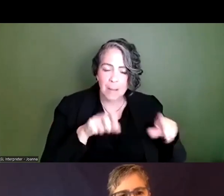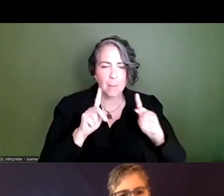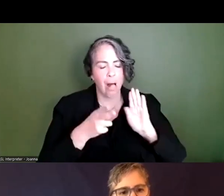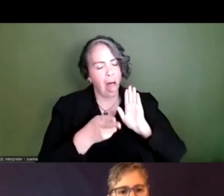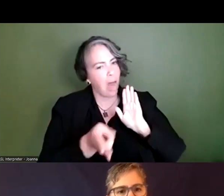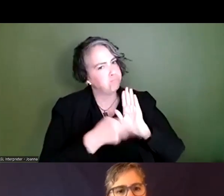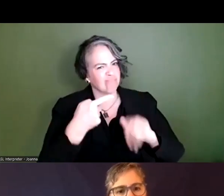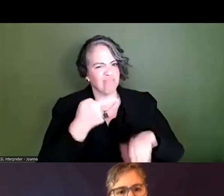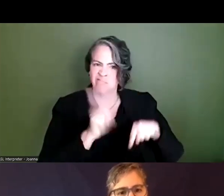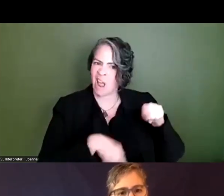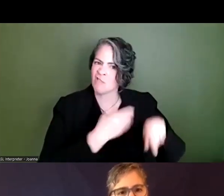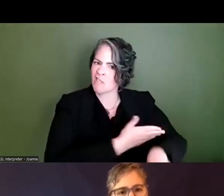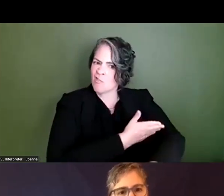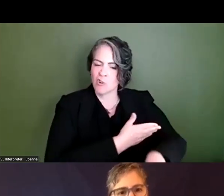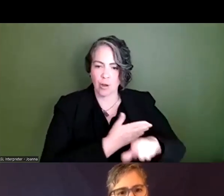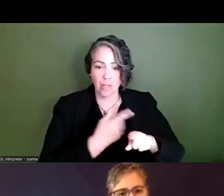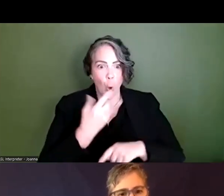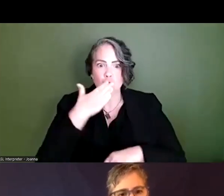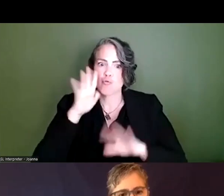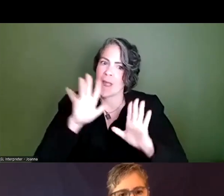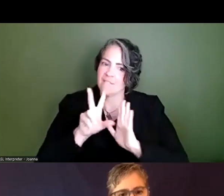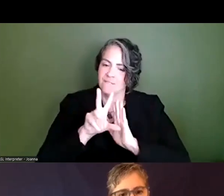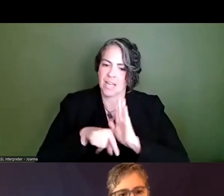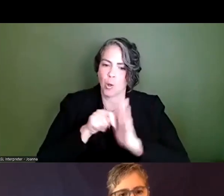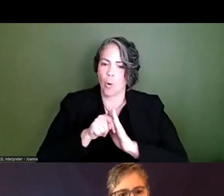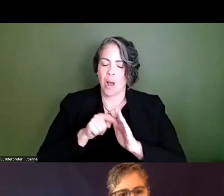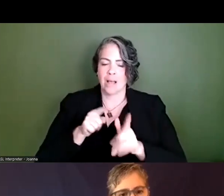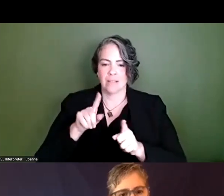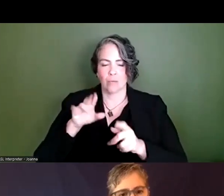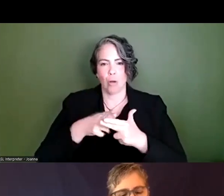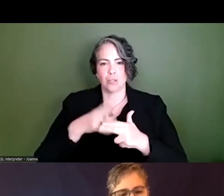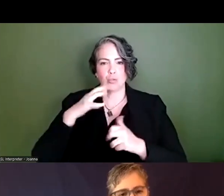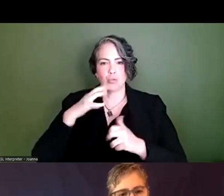there if anybody wants to look at a social experience, mental health language in,